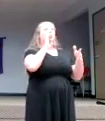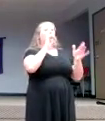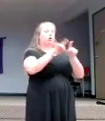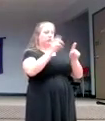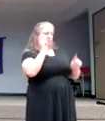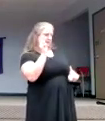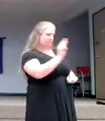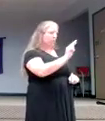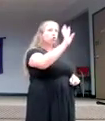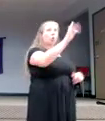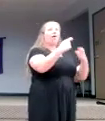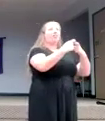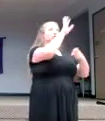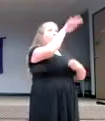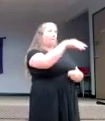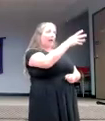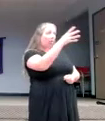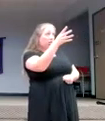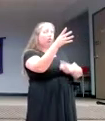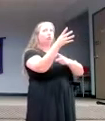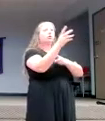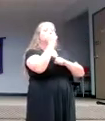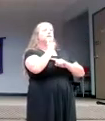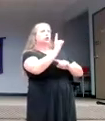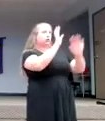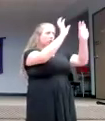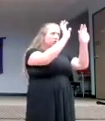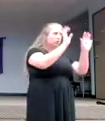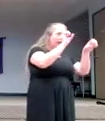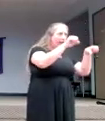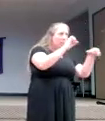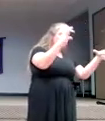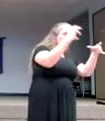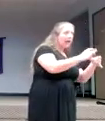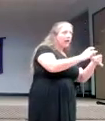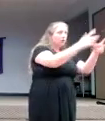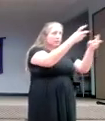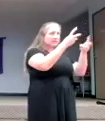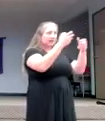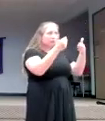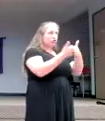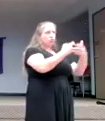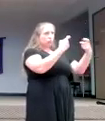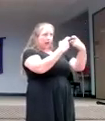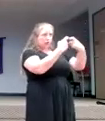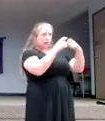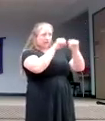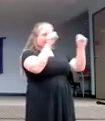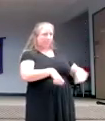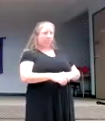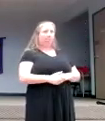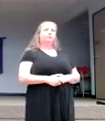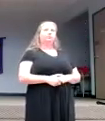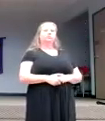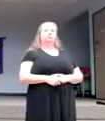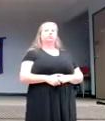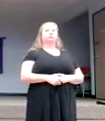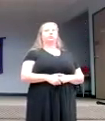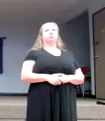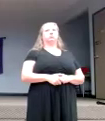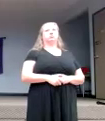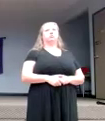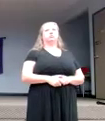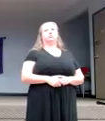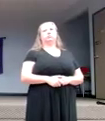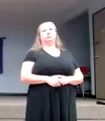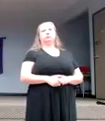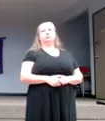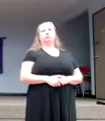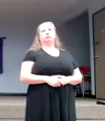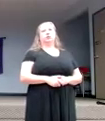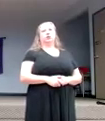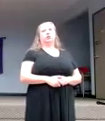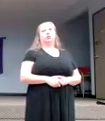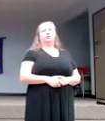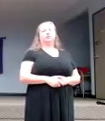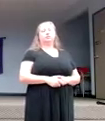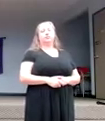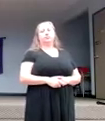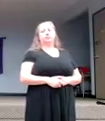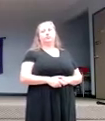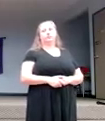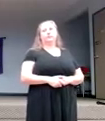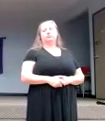at your panel, panel and making sure that it has the capacity to receive this new system.